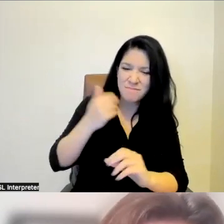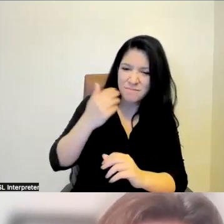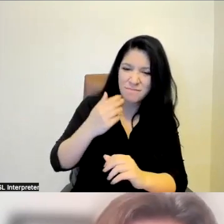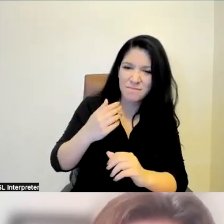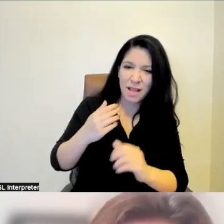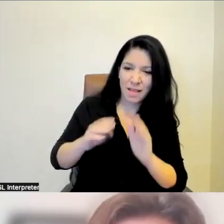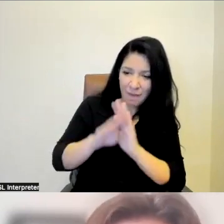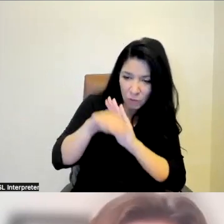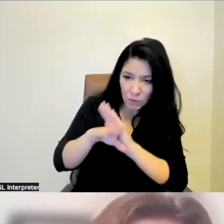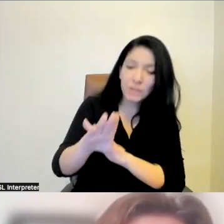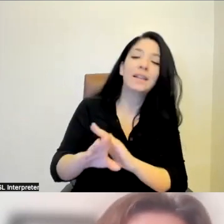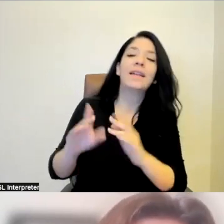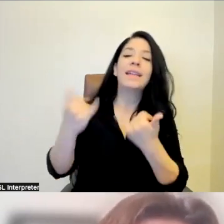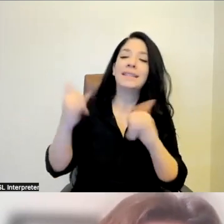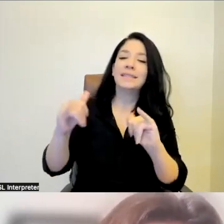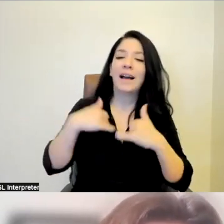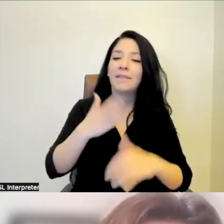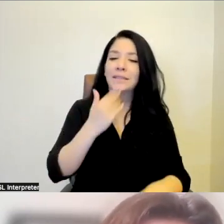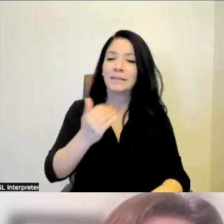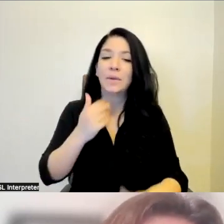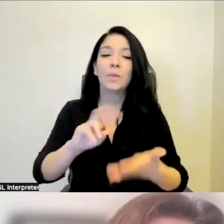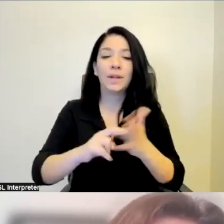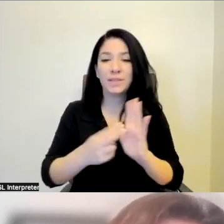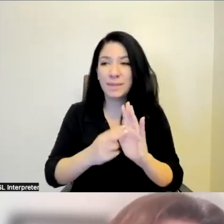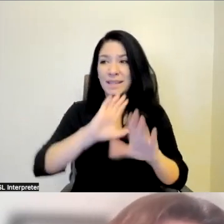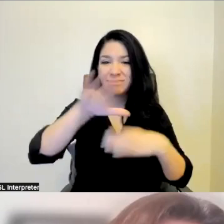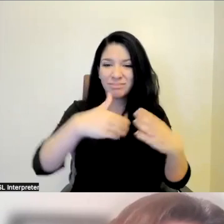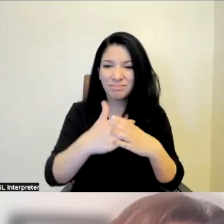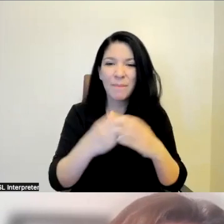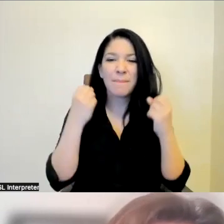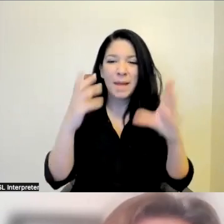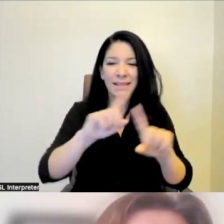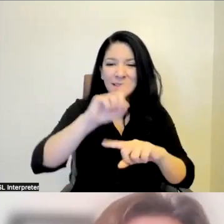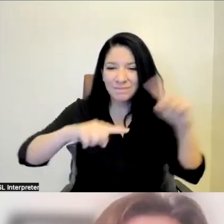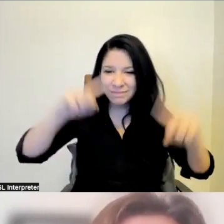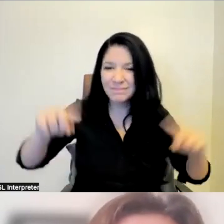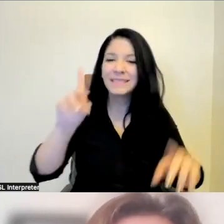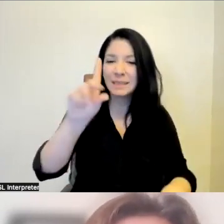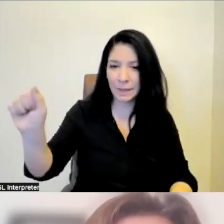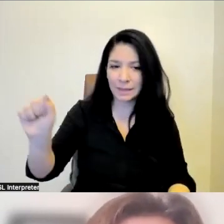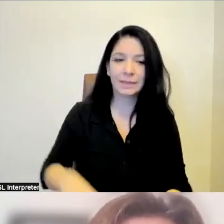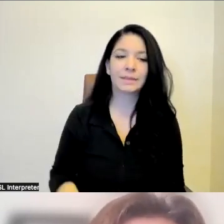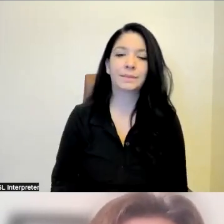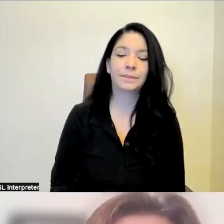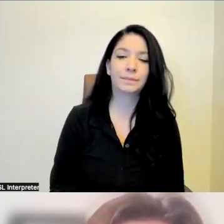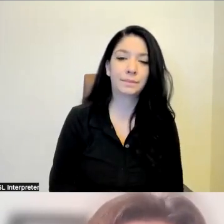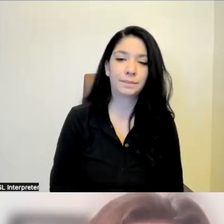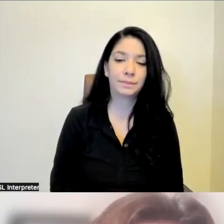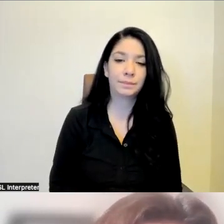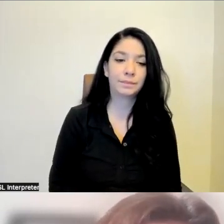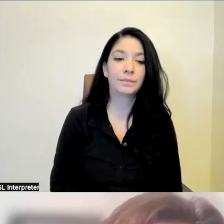So that encompasses a lot of disabilities. You also consider the condition in its active phase.